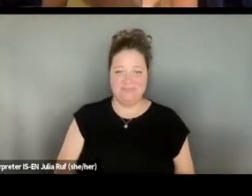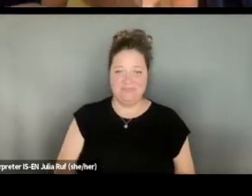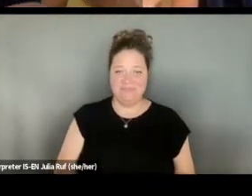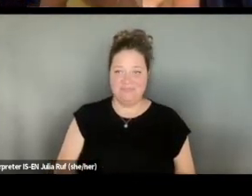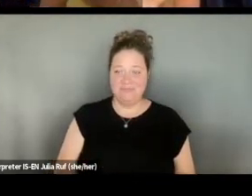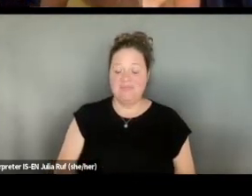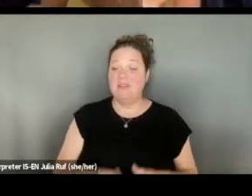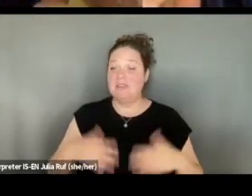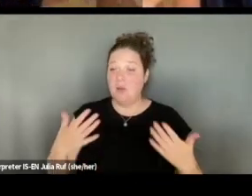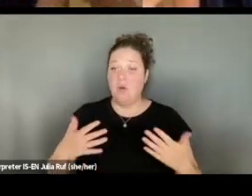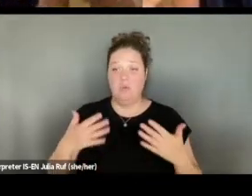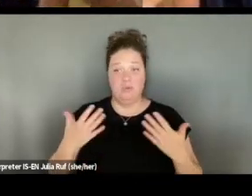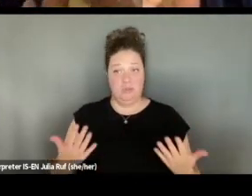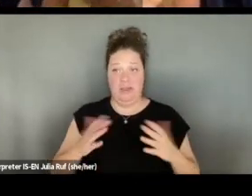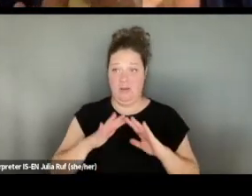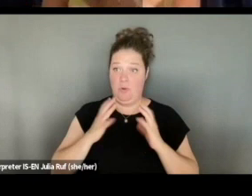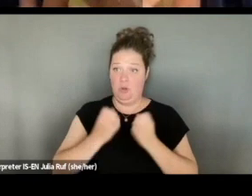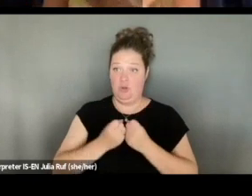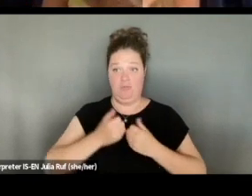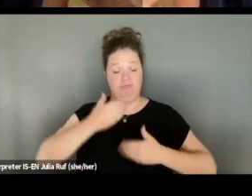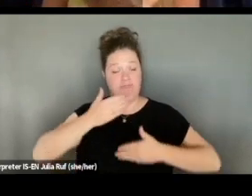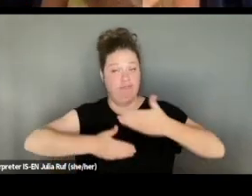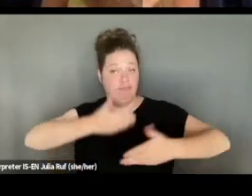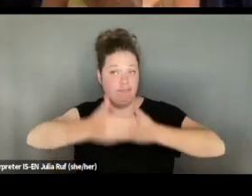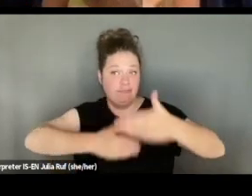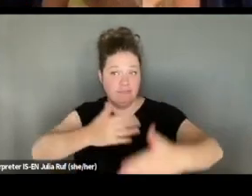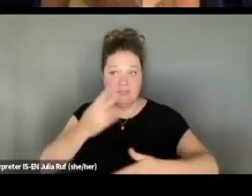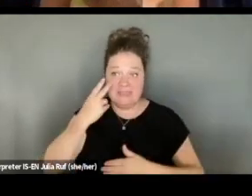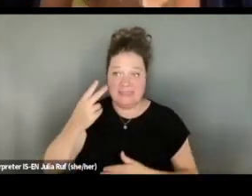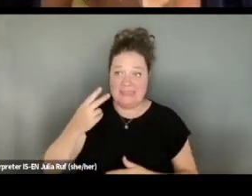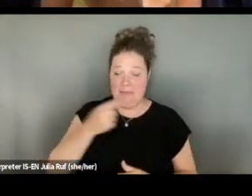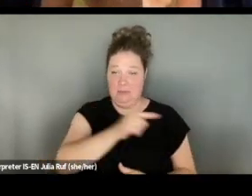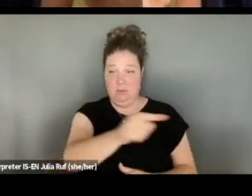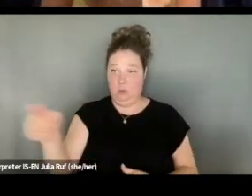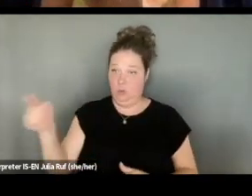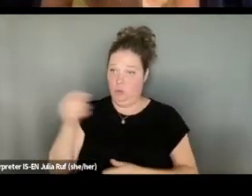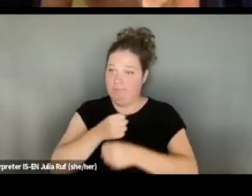the validation process to see with